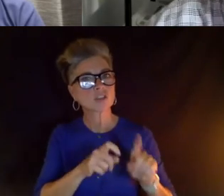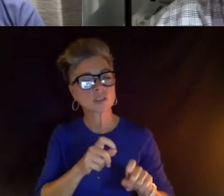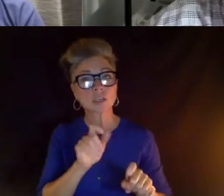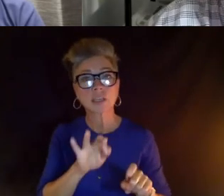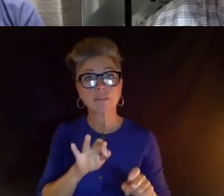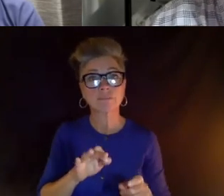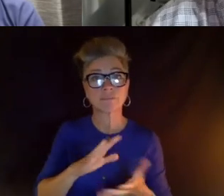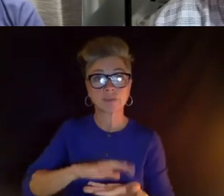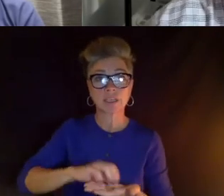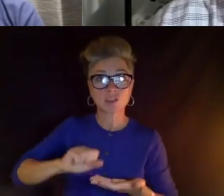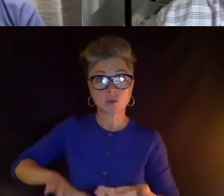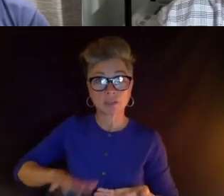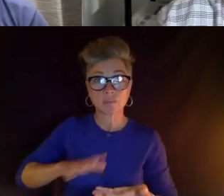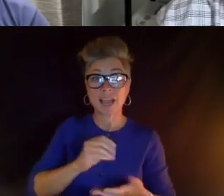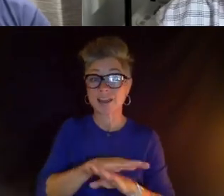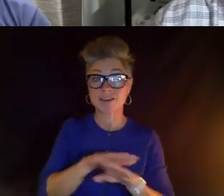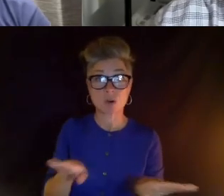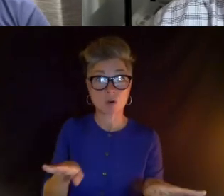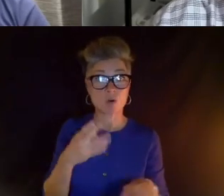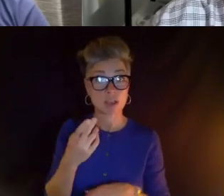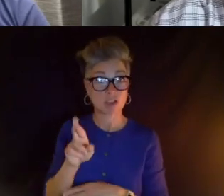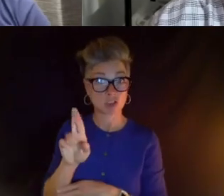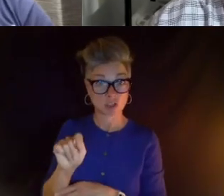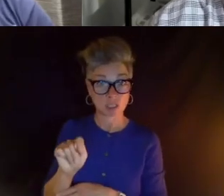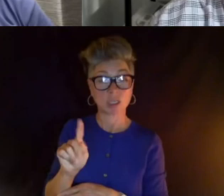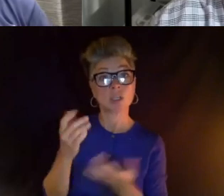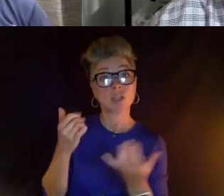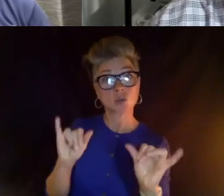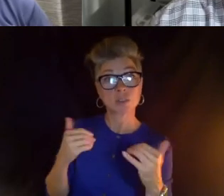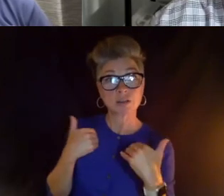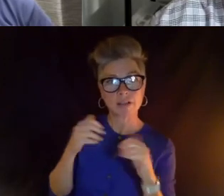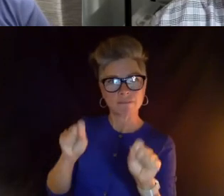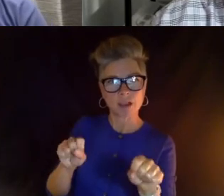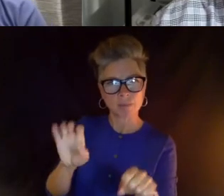and do not do hormone replacement therapy, do you still have viable eggs since you still have ovaries?